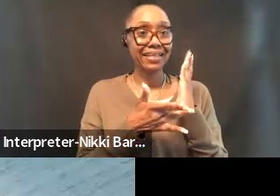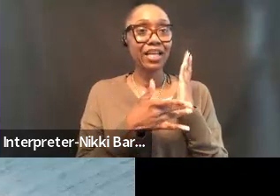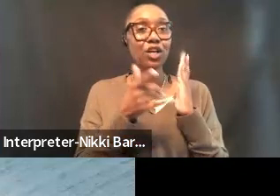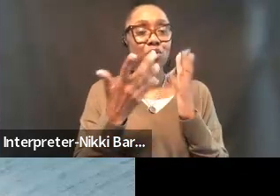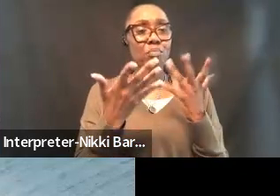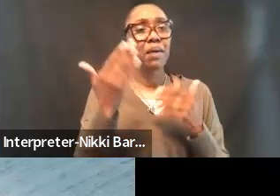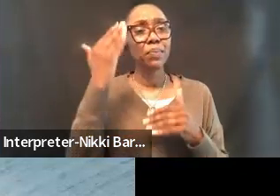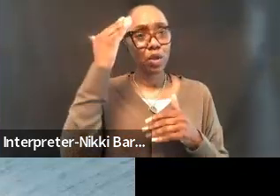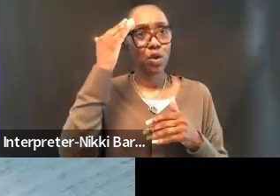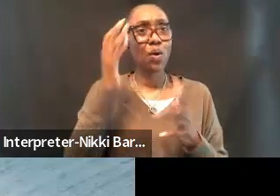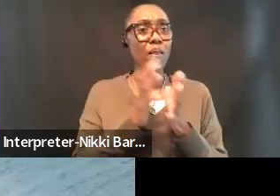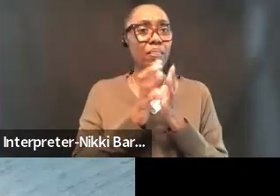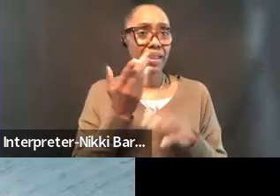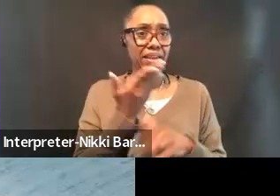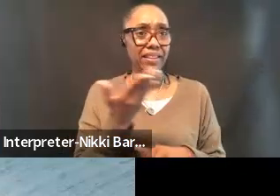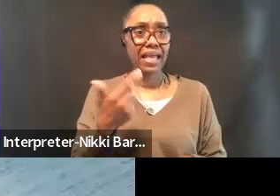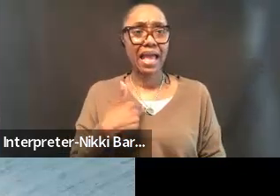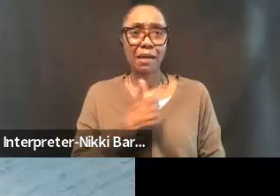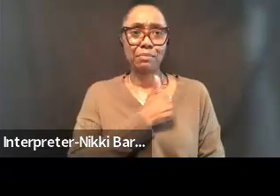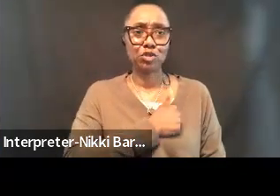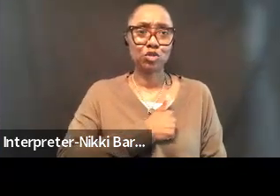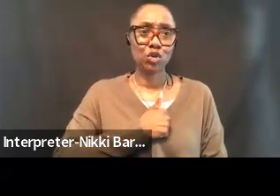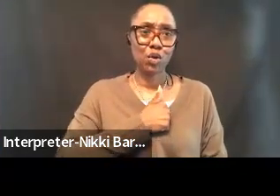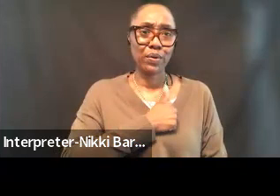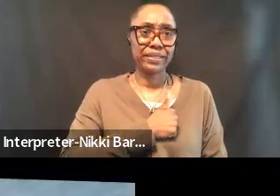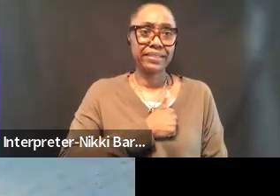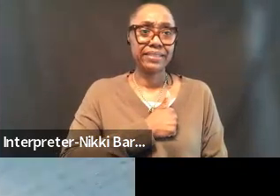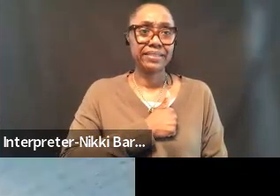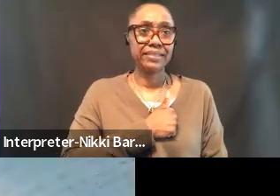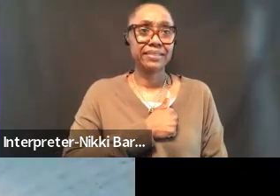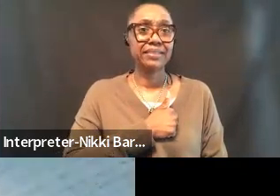We all like to do things. Like colour?